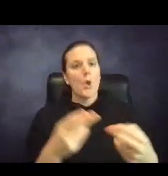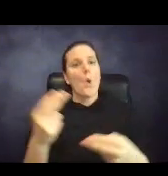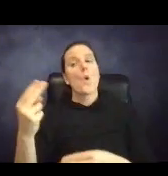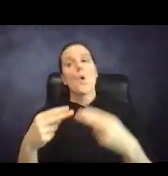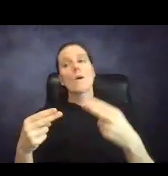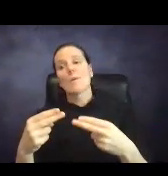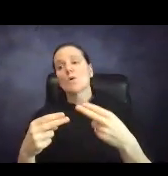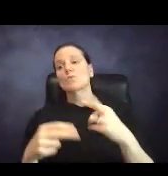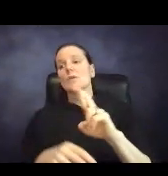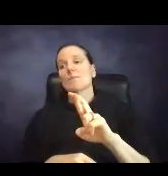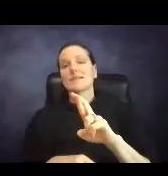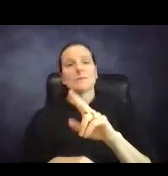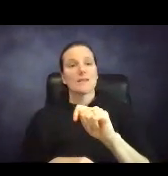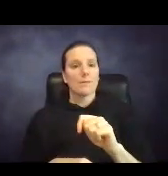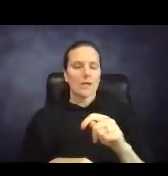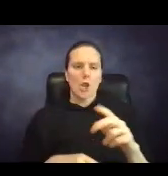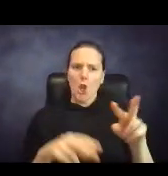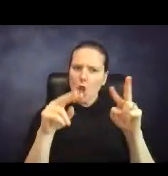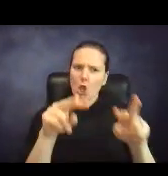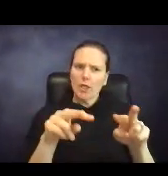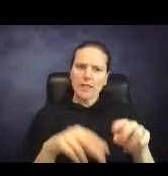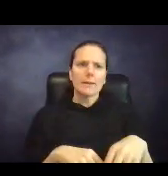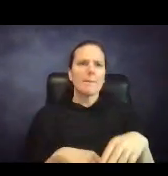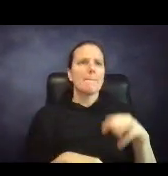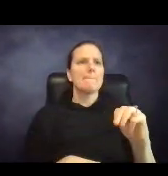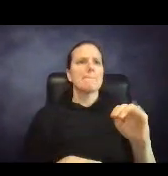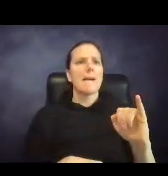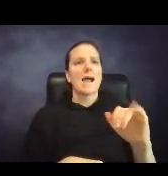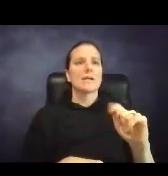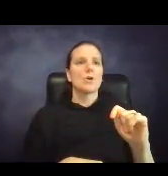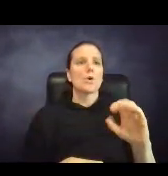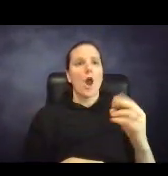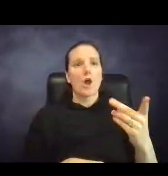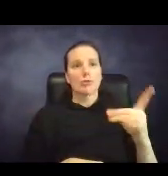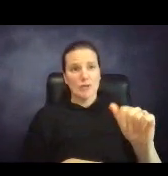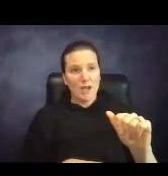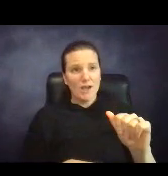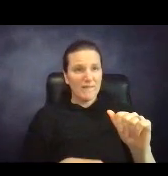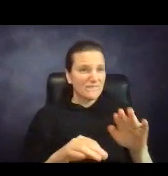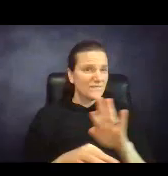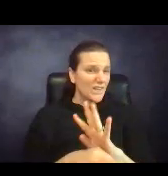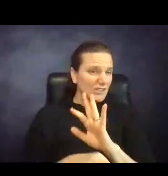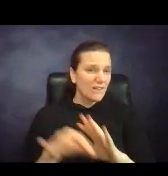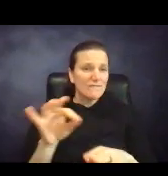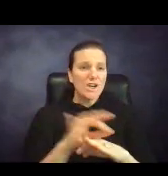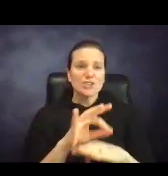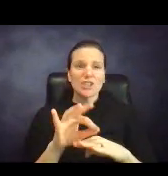looking at mitochondrial function, oxidative stress, the way that we detox and clear waste outta the body. And then sleep.